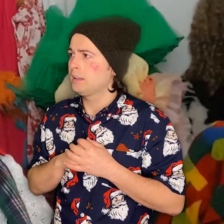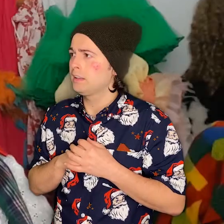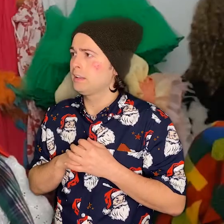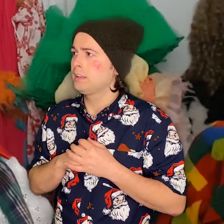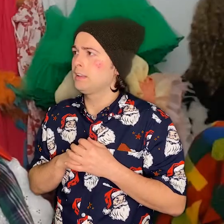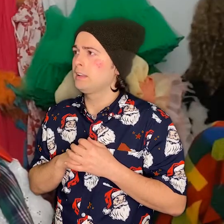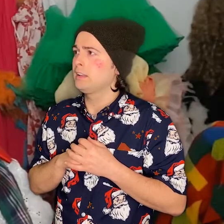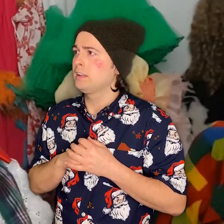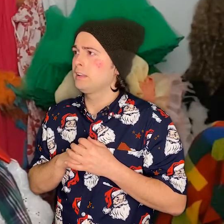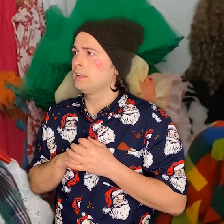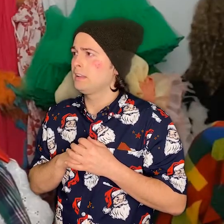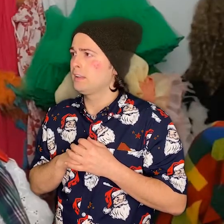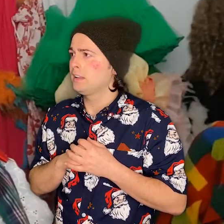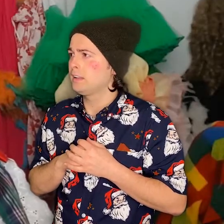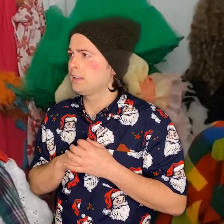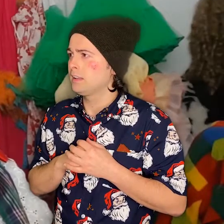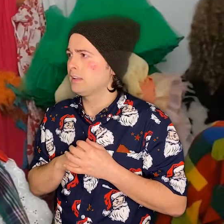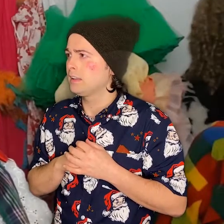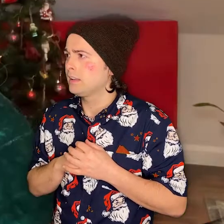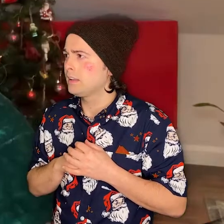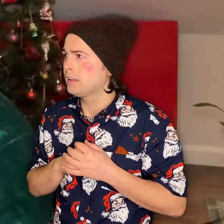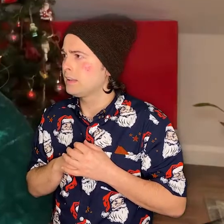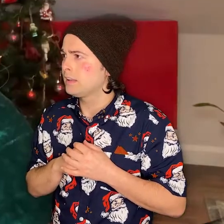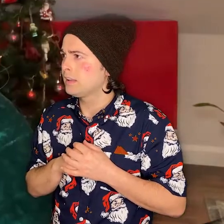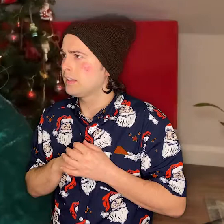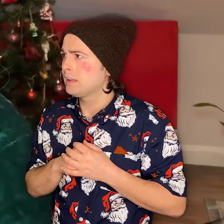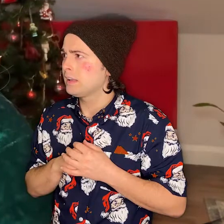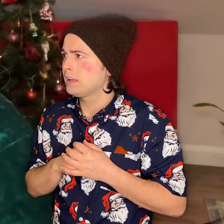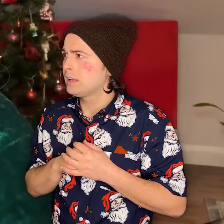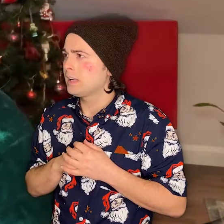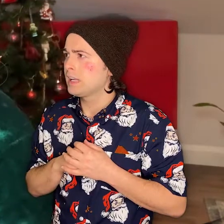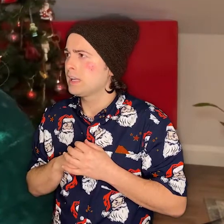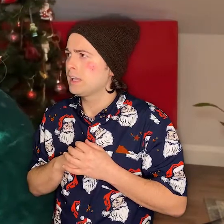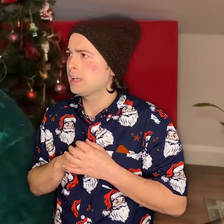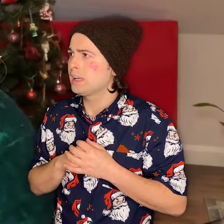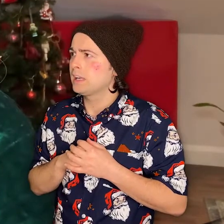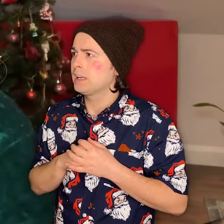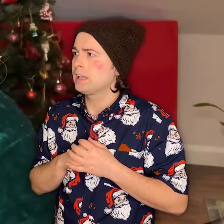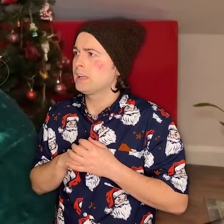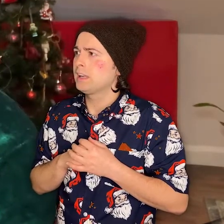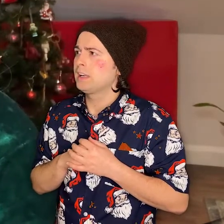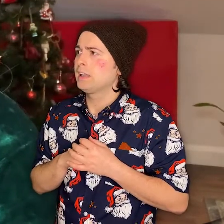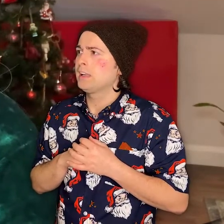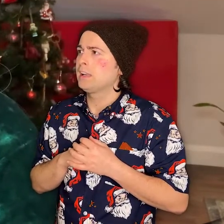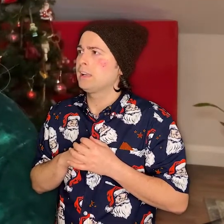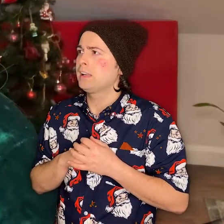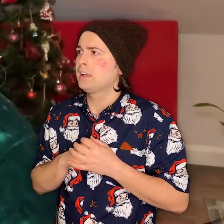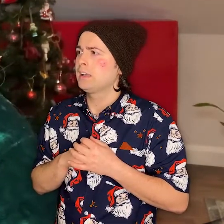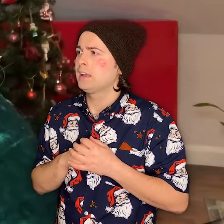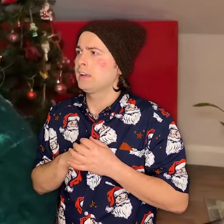Helen – A new credit card? Cyndi – No, a new postman. The panto postal service really frown upon fraud.